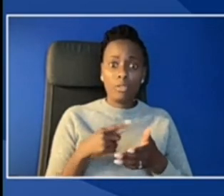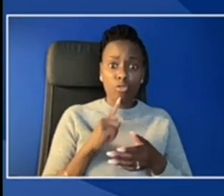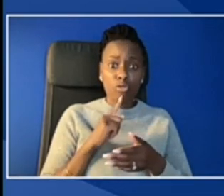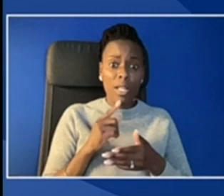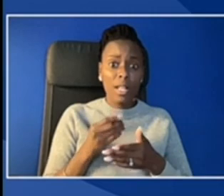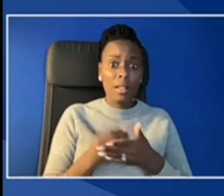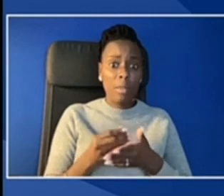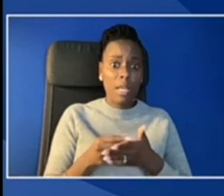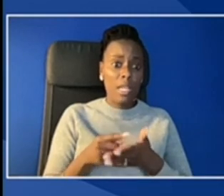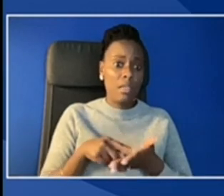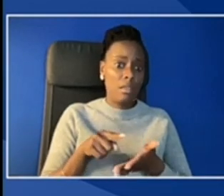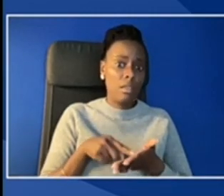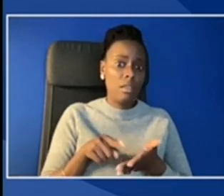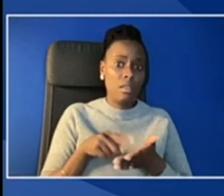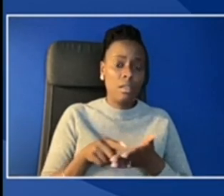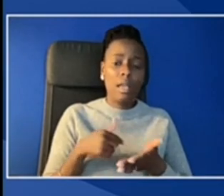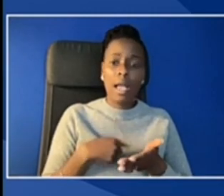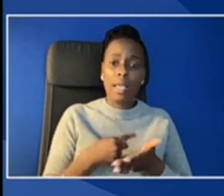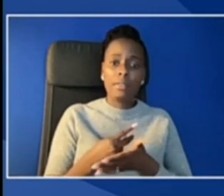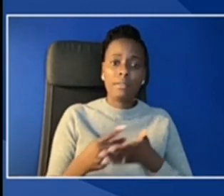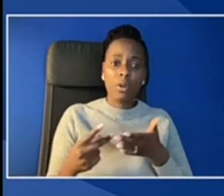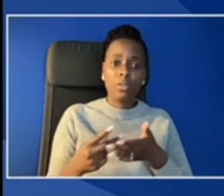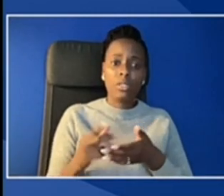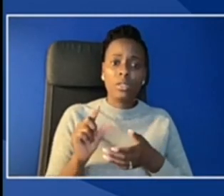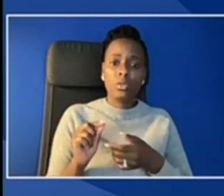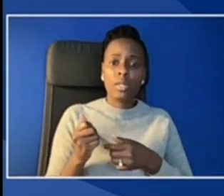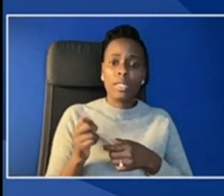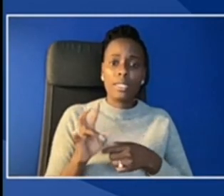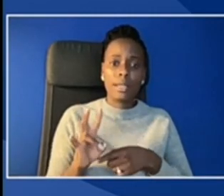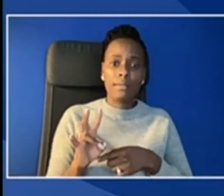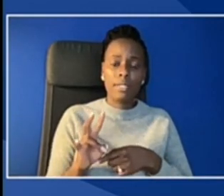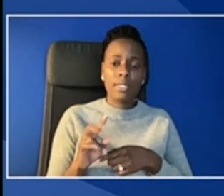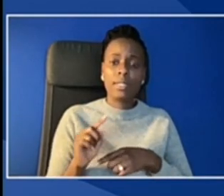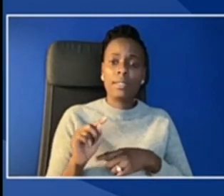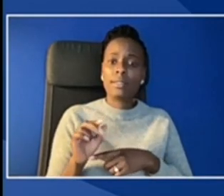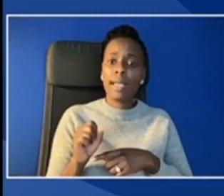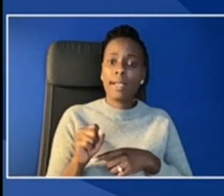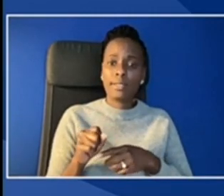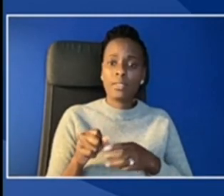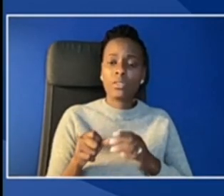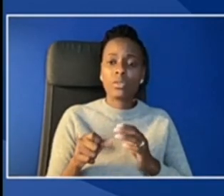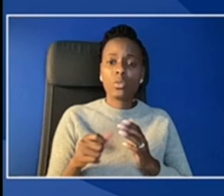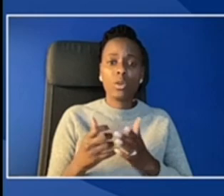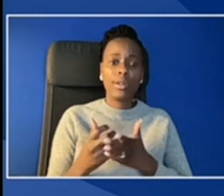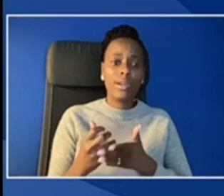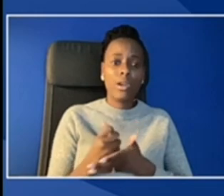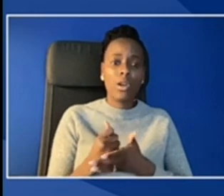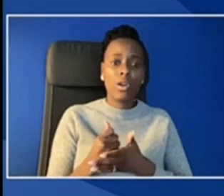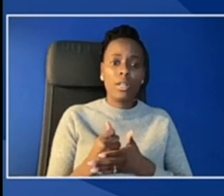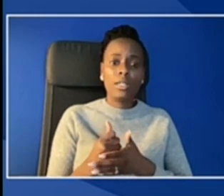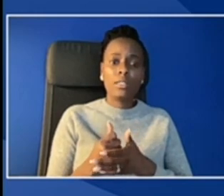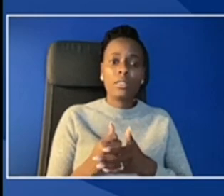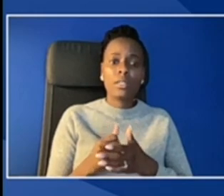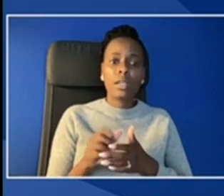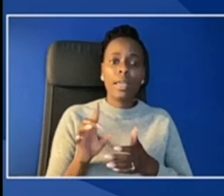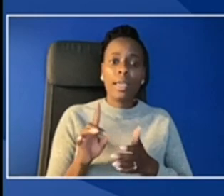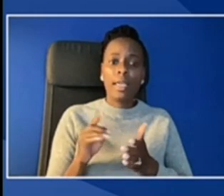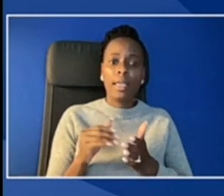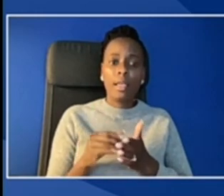defaulted in 2017 and my taxes were garnished, a total of $8,000, which was comparable with my Income Based Repayment for two years.